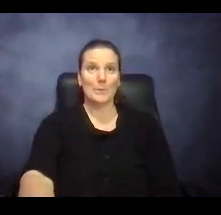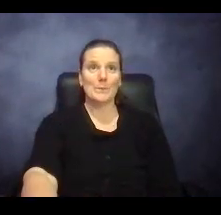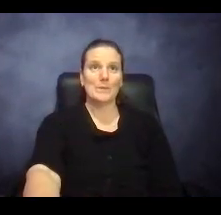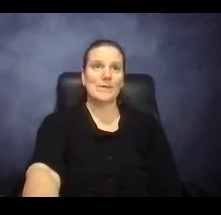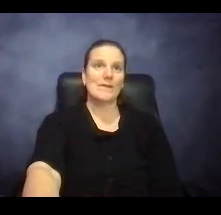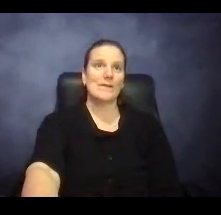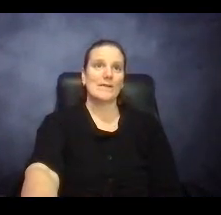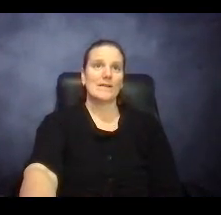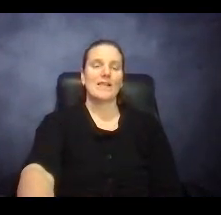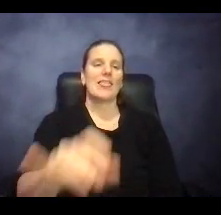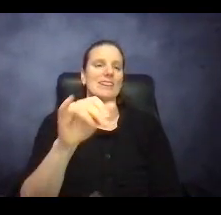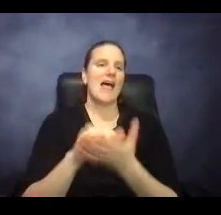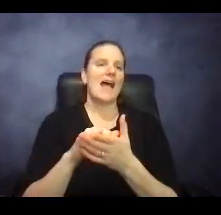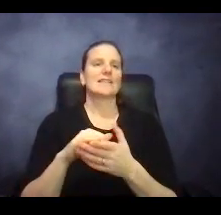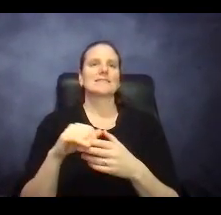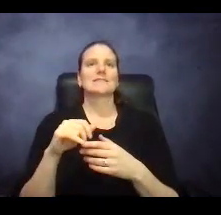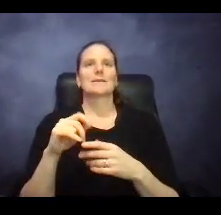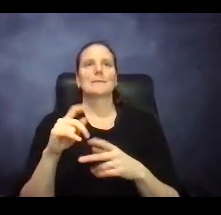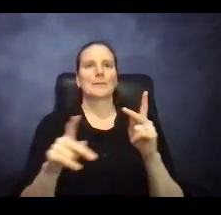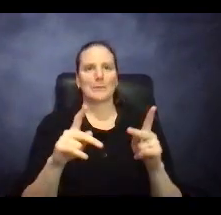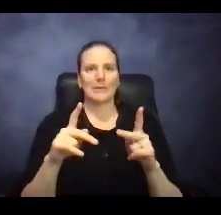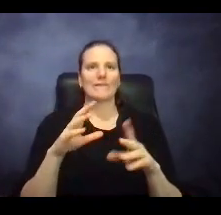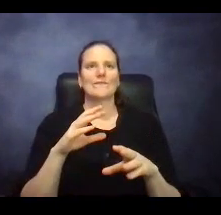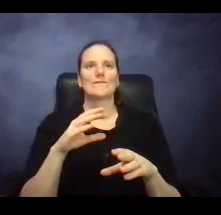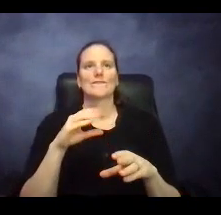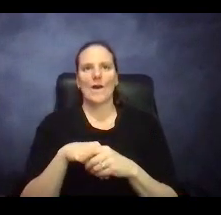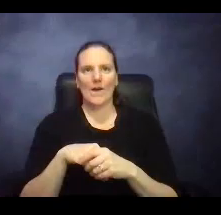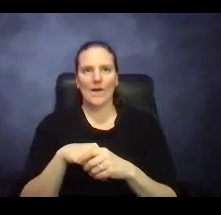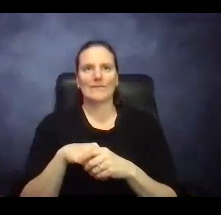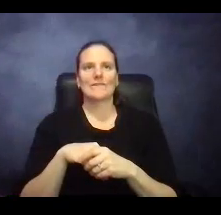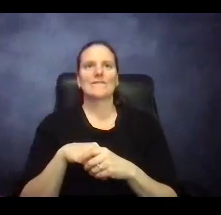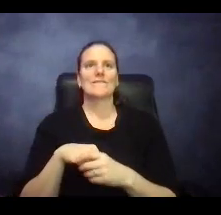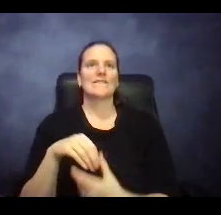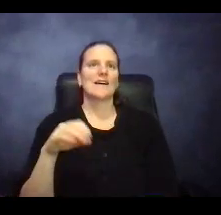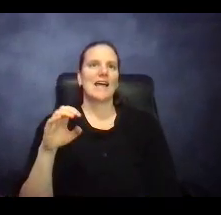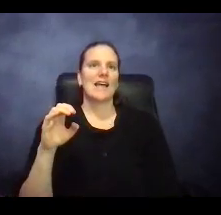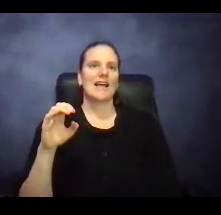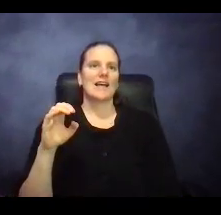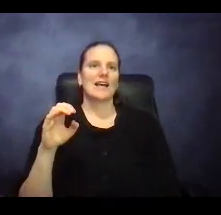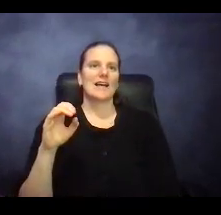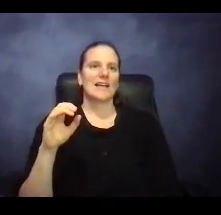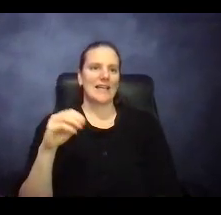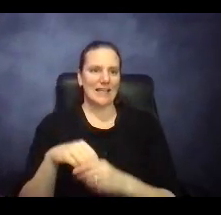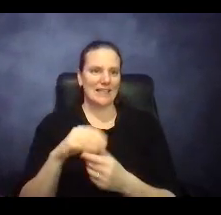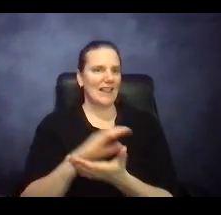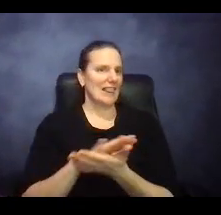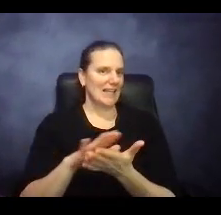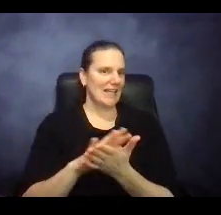that are involved in the metabolism of estrogen. And so your gut has to be happy if you're gonna clear estrogen well out of your system.